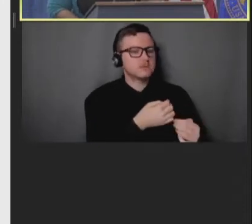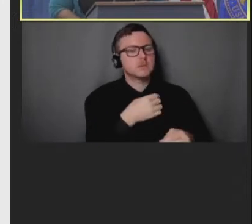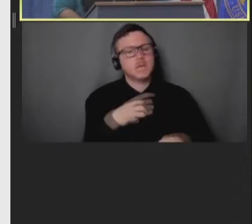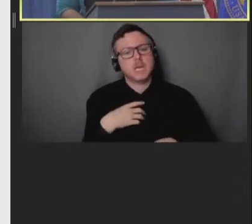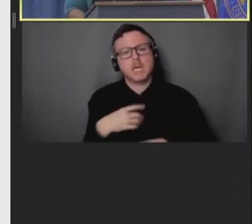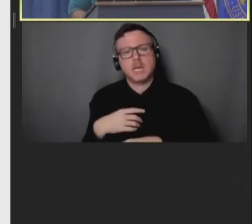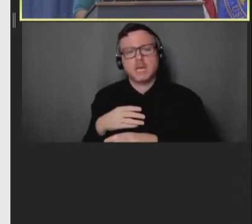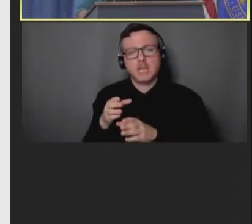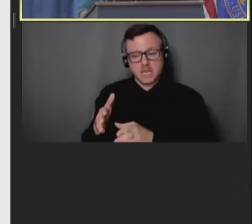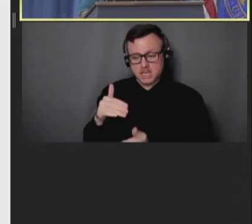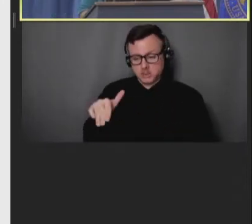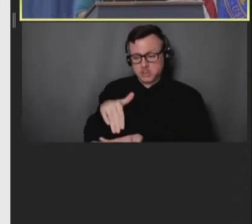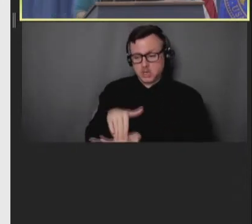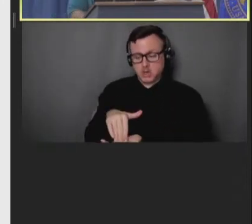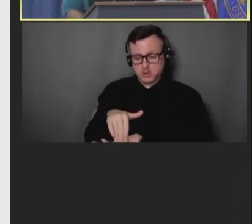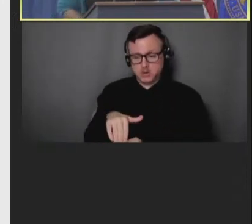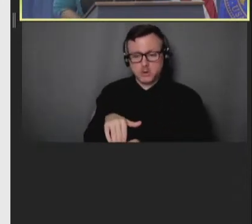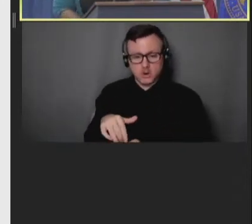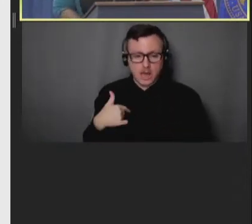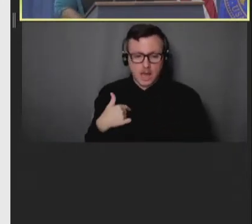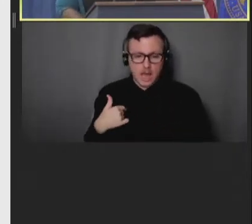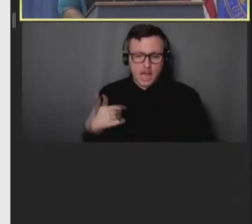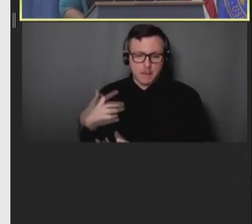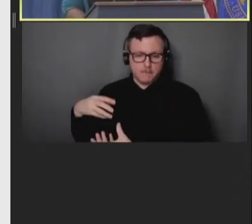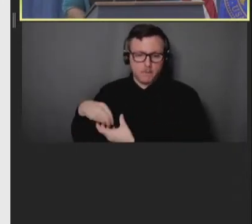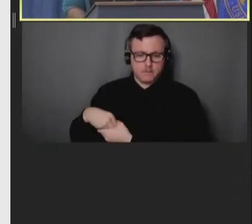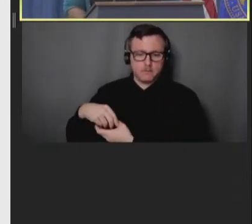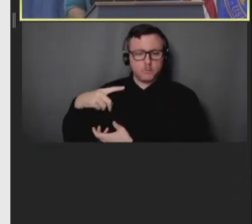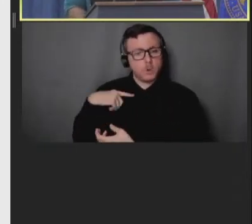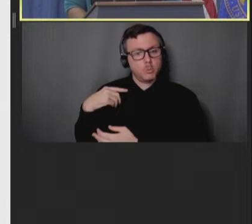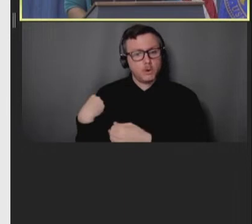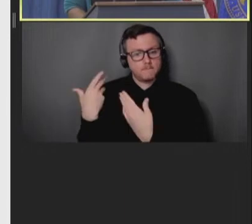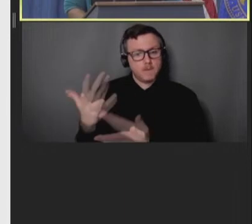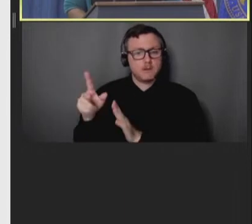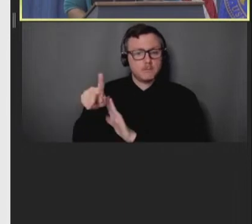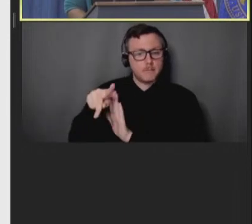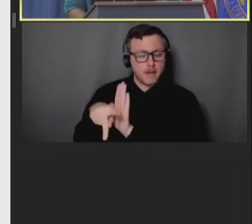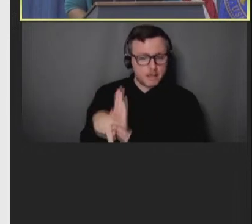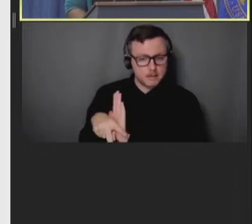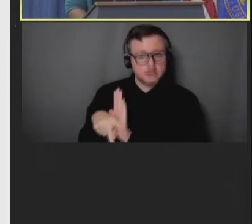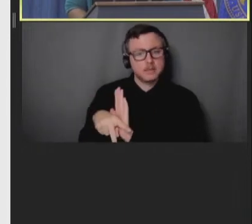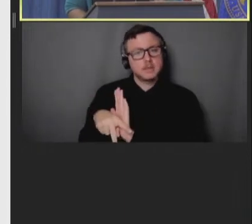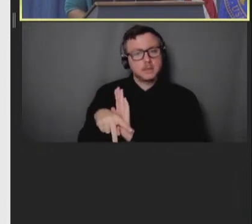which is where I sit, where we work to provide policy and their extra set of arms,